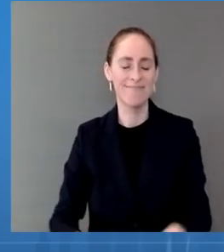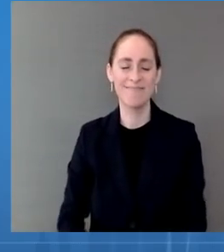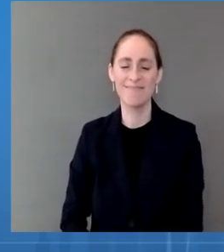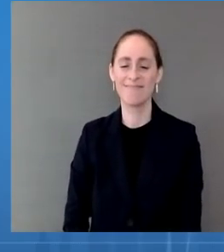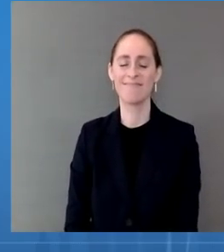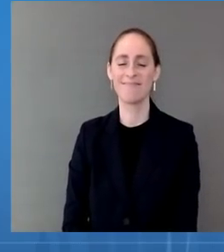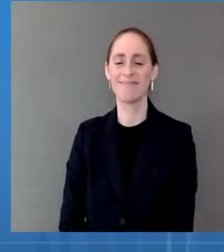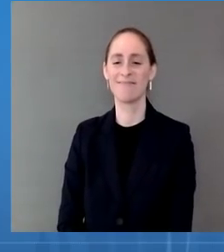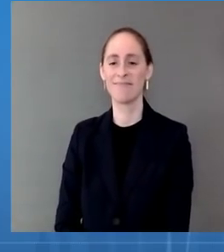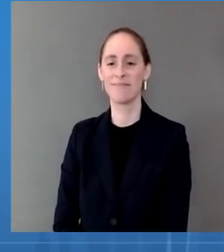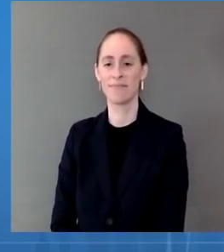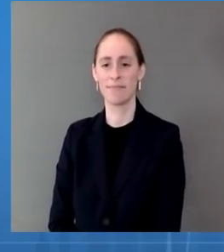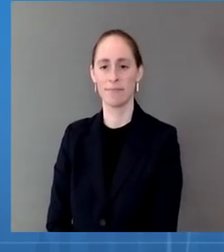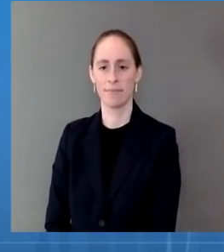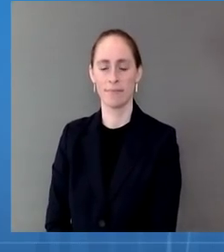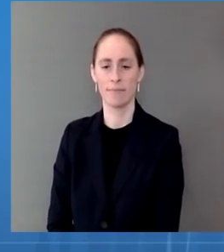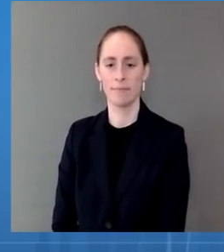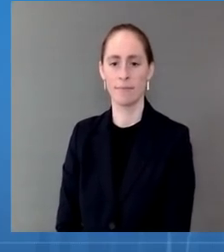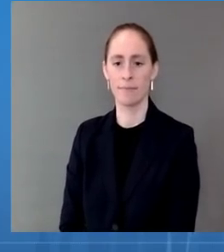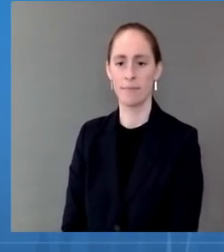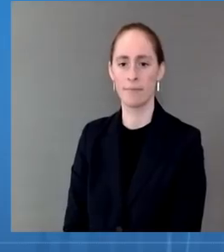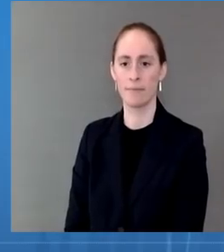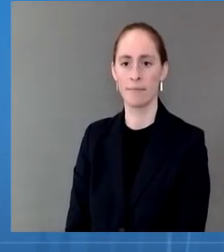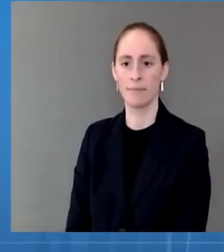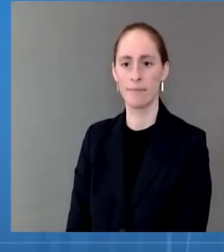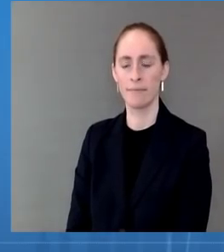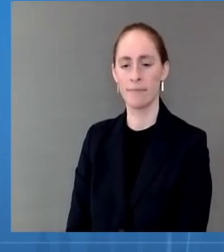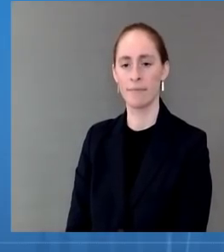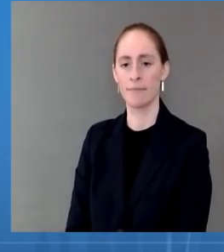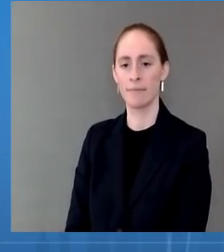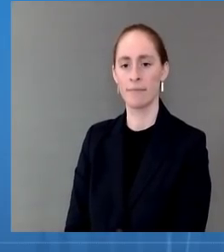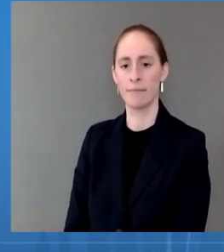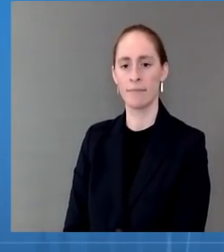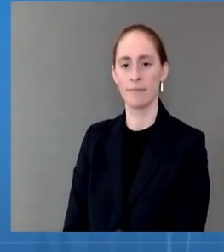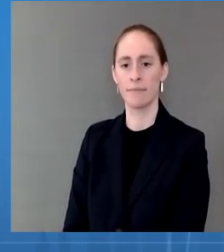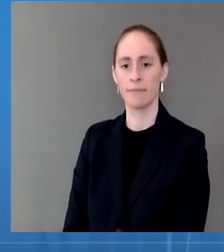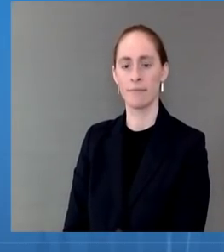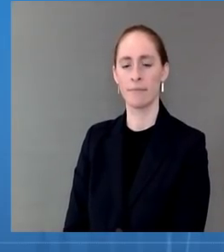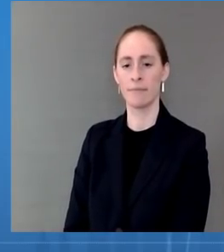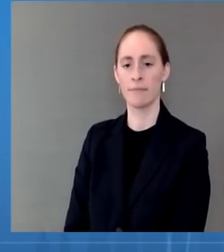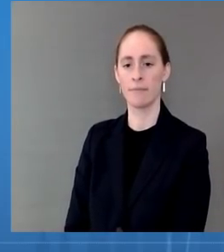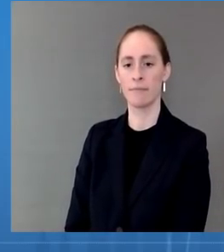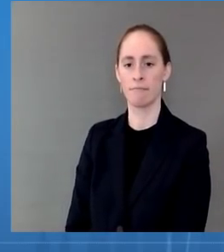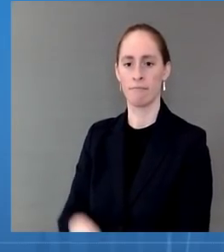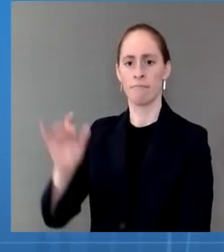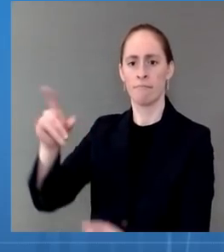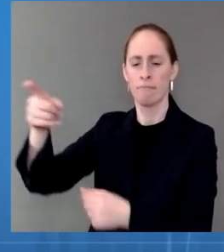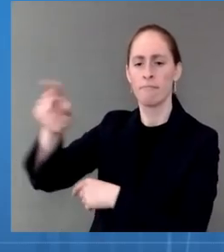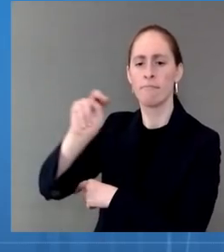studies with NIH assays, animal study results likely will not be out for several weeks.